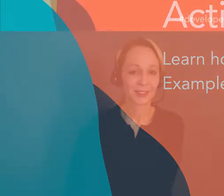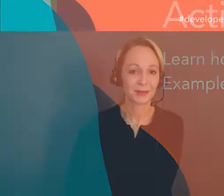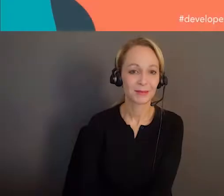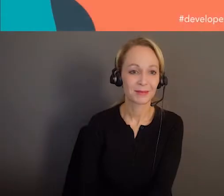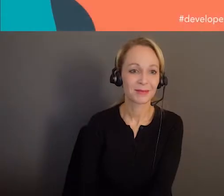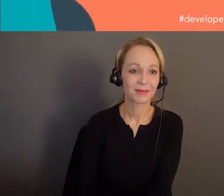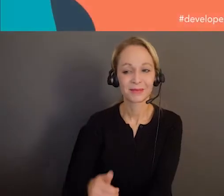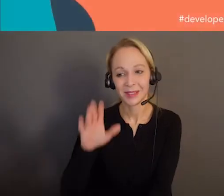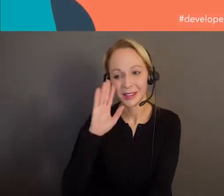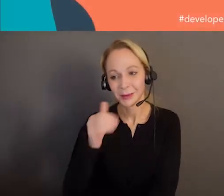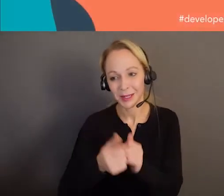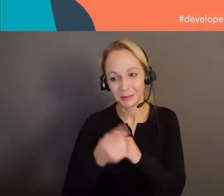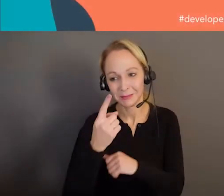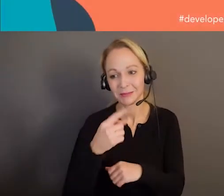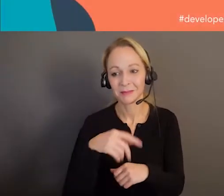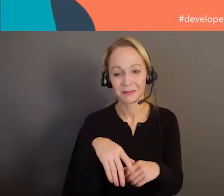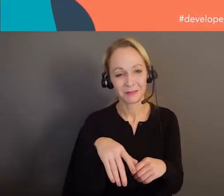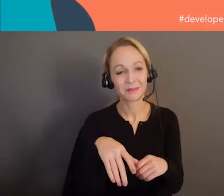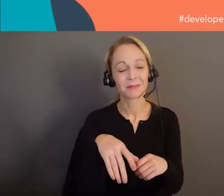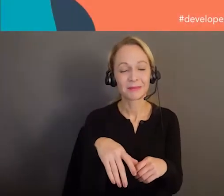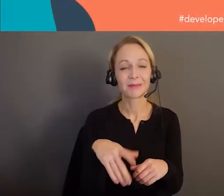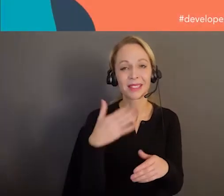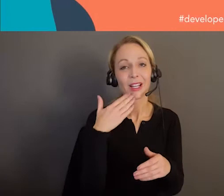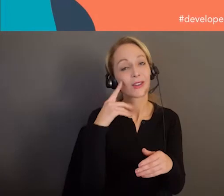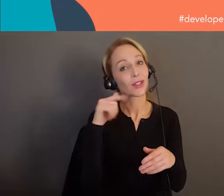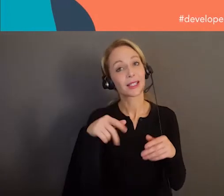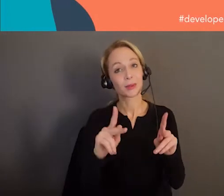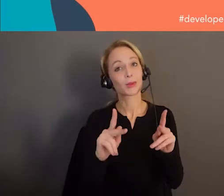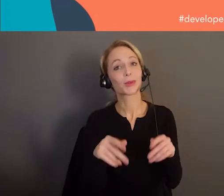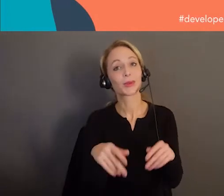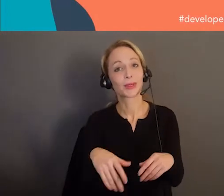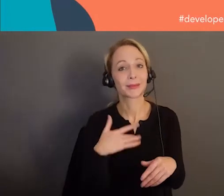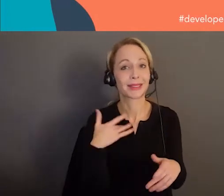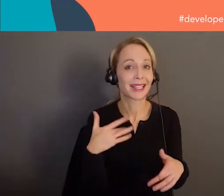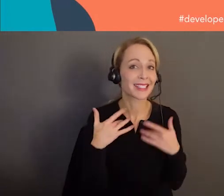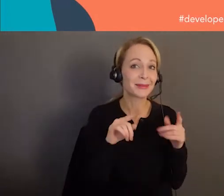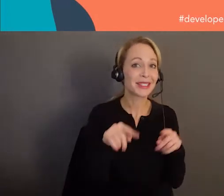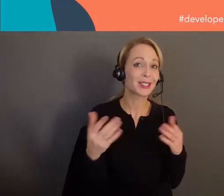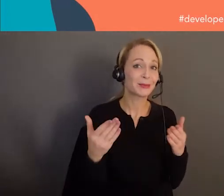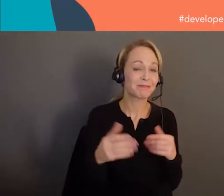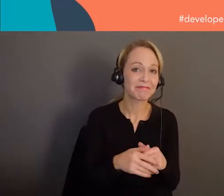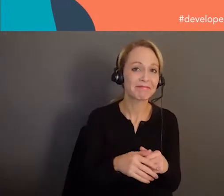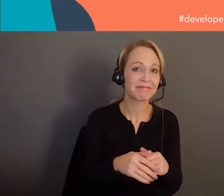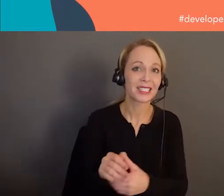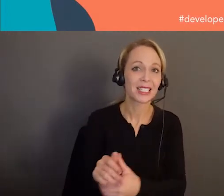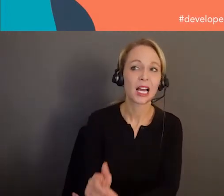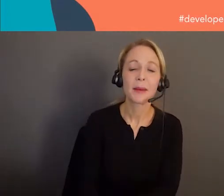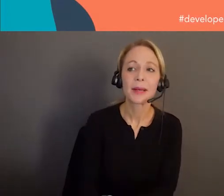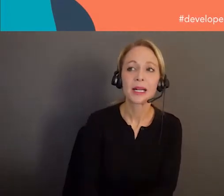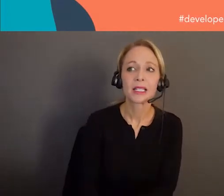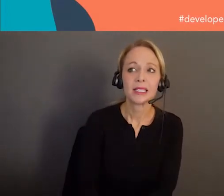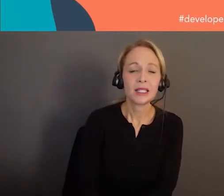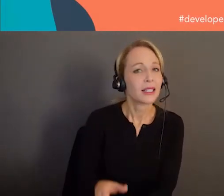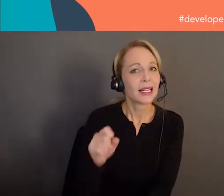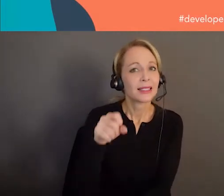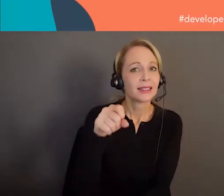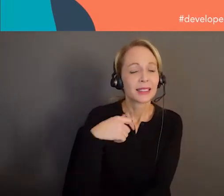HI, EVERYBODY, THANK YOU FOR THE OPPORTUNITY AND EXCITED TO BE HERE. SO YEAH LET'S GET RIGHT INTO IT.